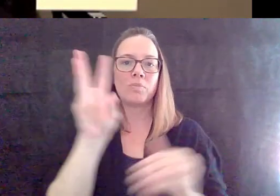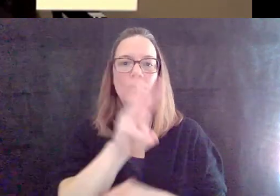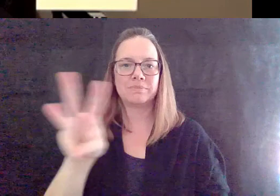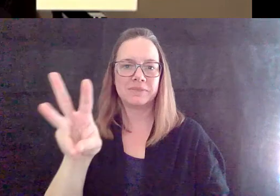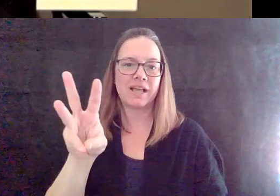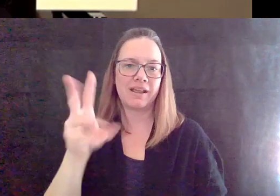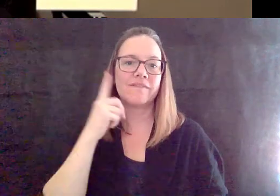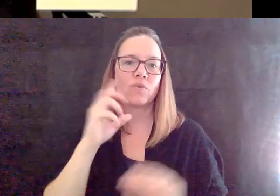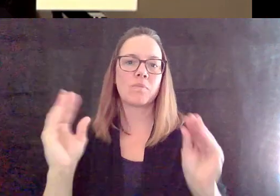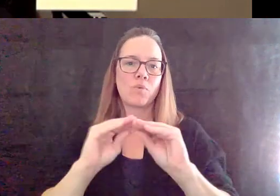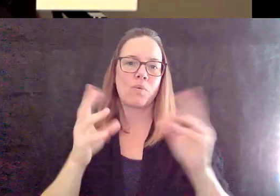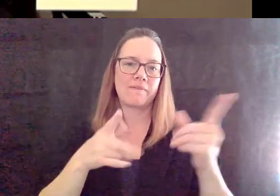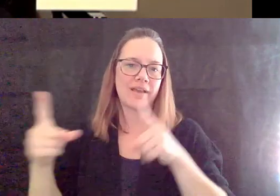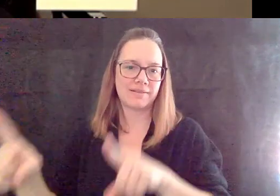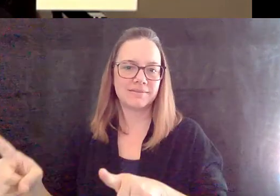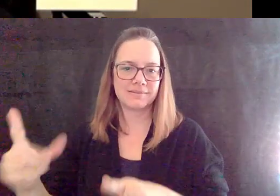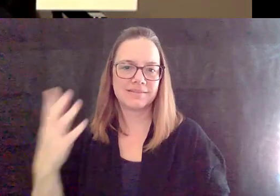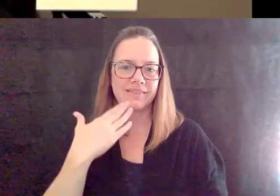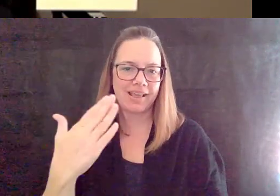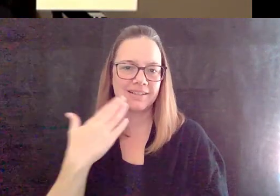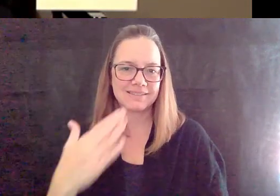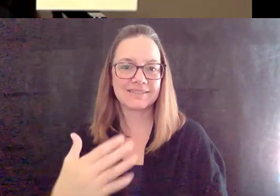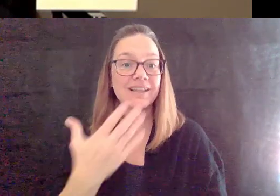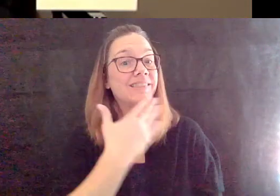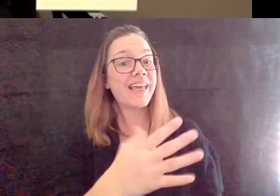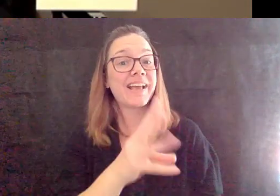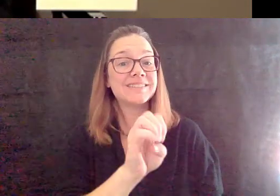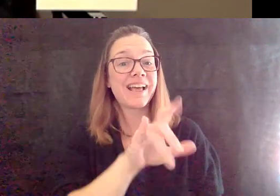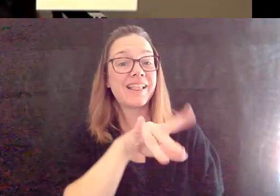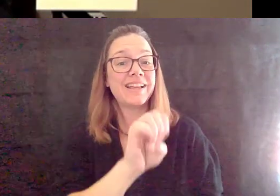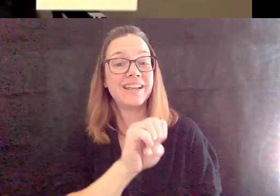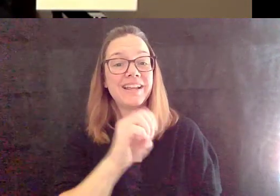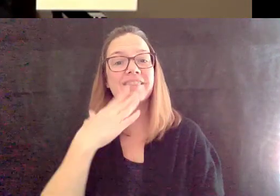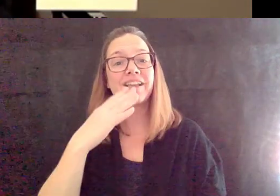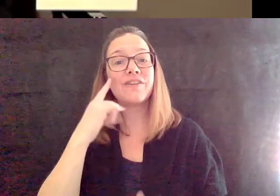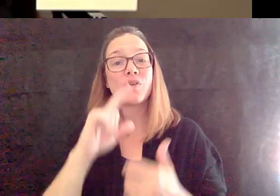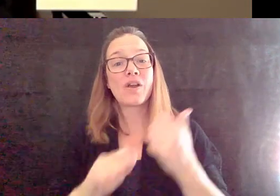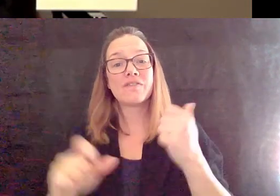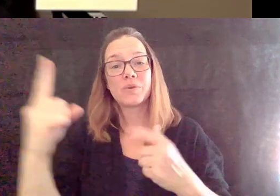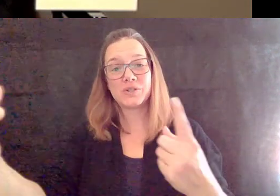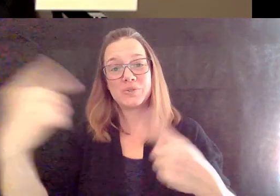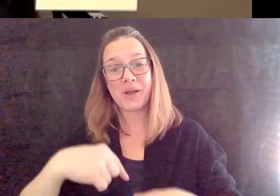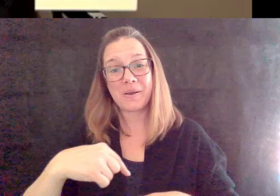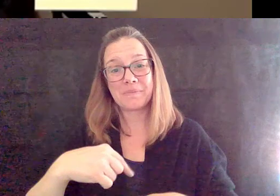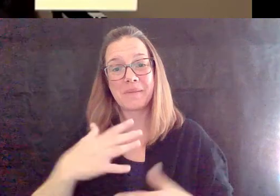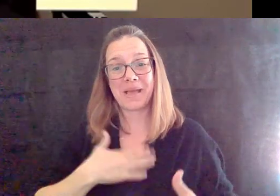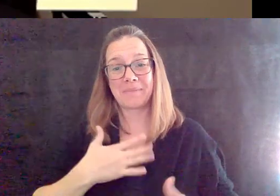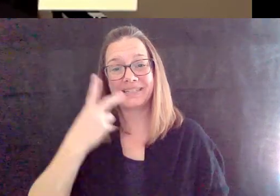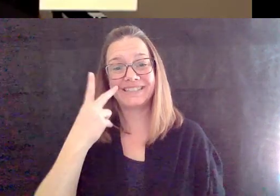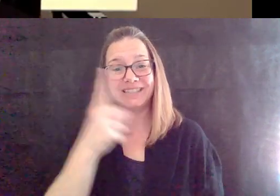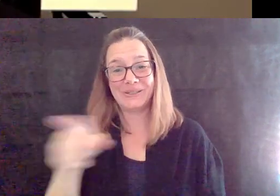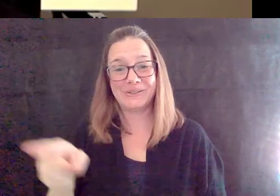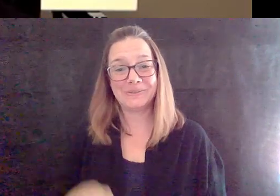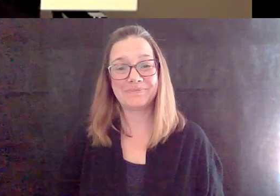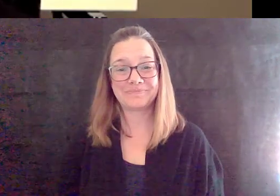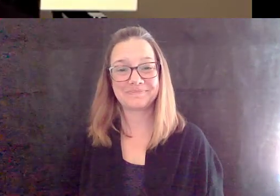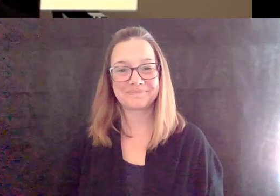and thank you again. Thanks, Ellie. Thanks everyone for coming. I'm really so happy to see you.